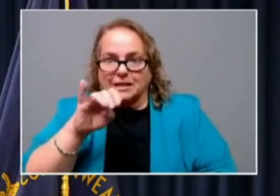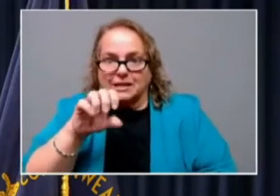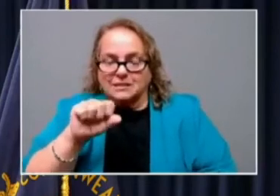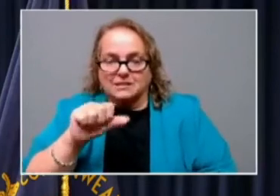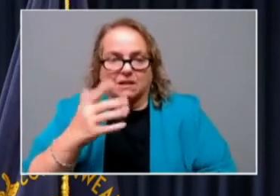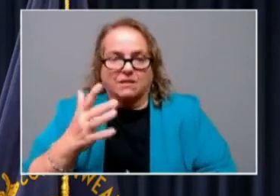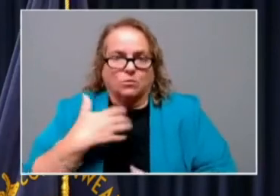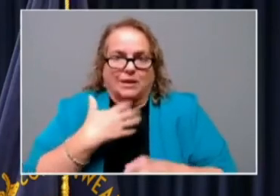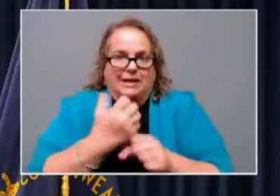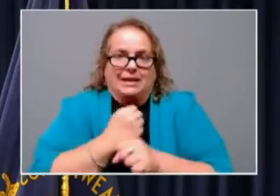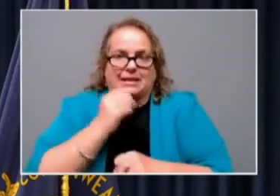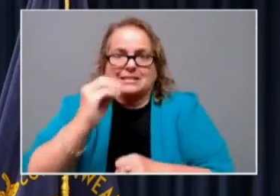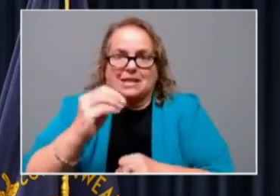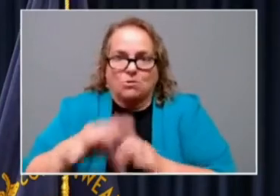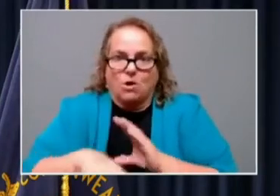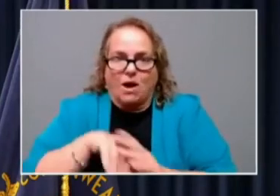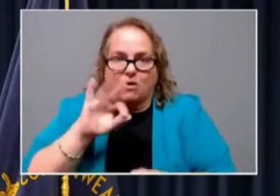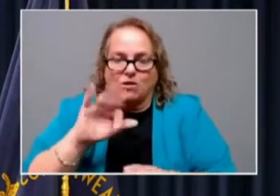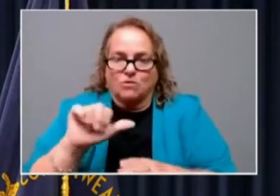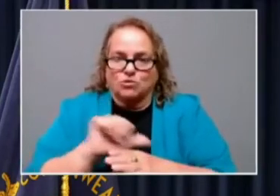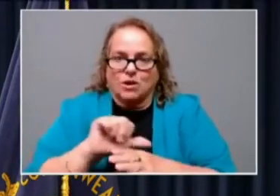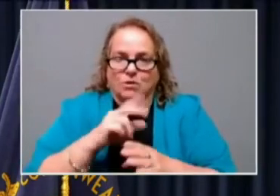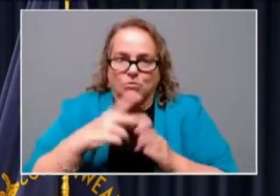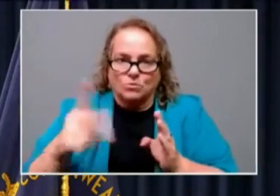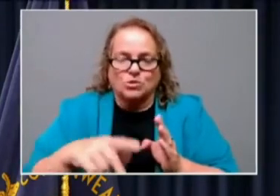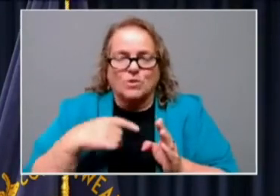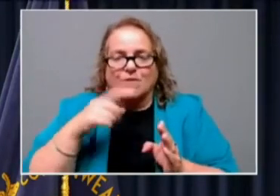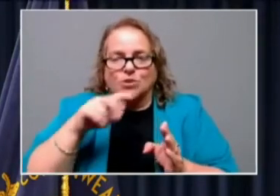not we've got to require um, significant amounts of testing or even